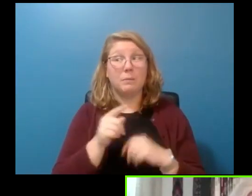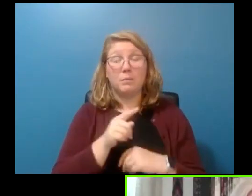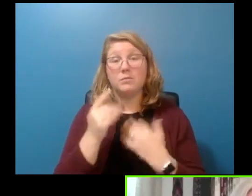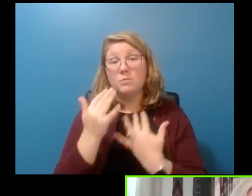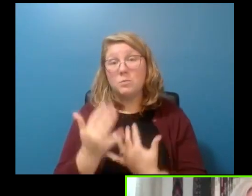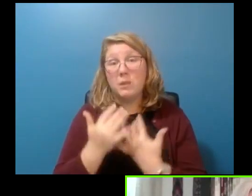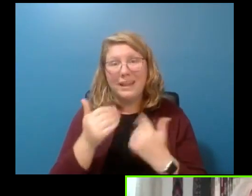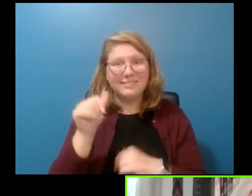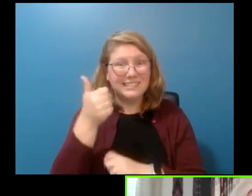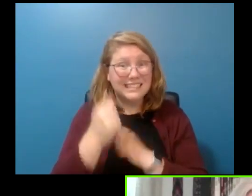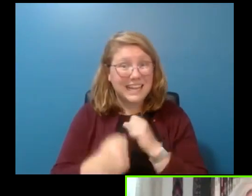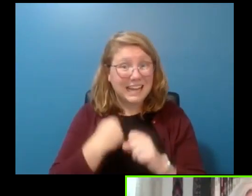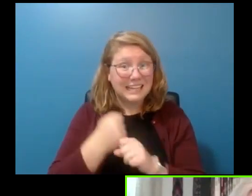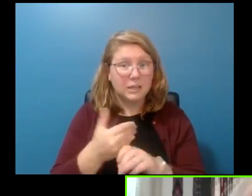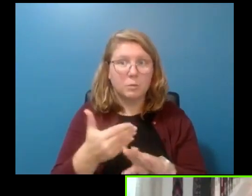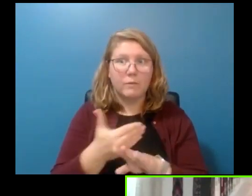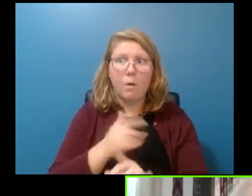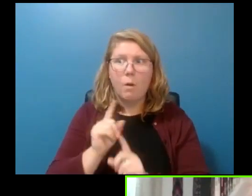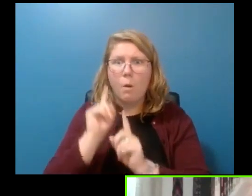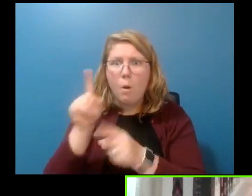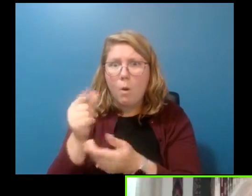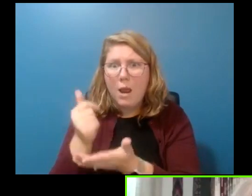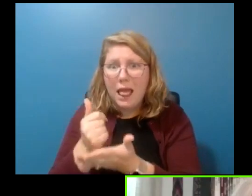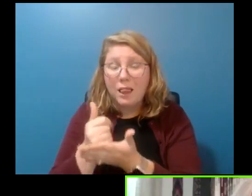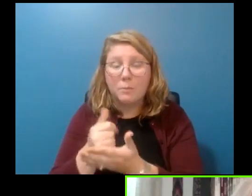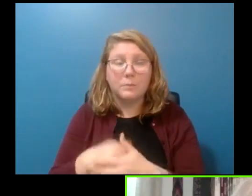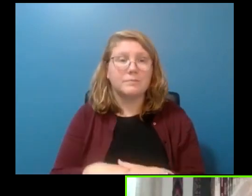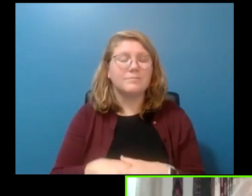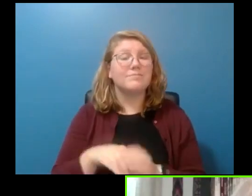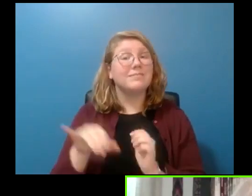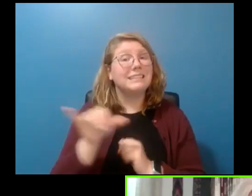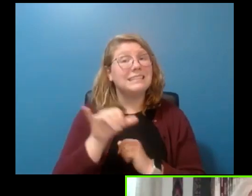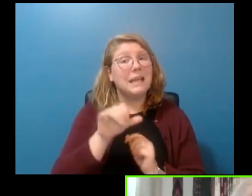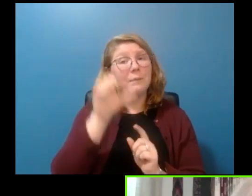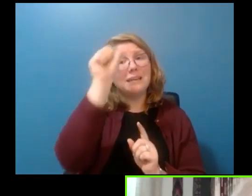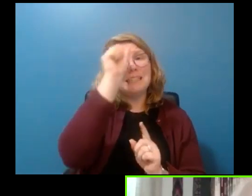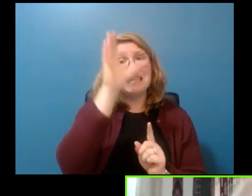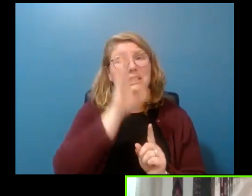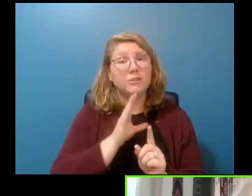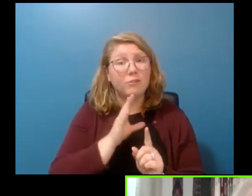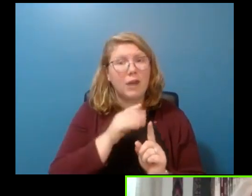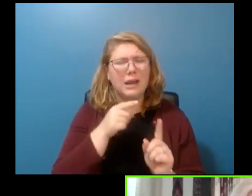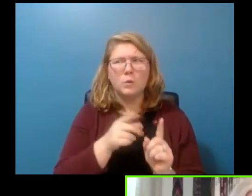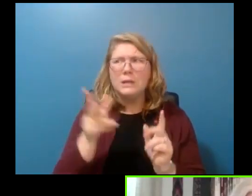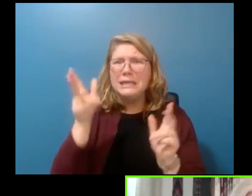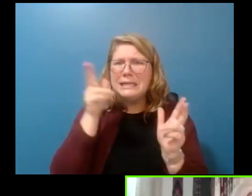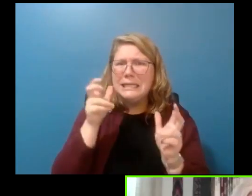I want to invite people, including children and adults, are impacted by mental